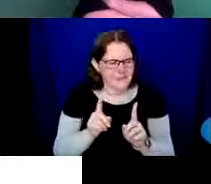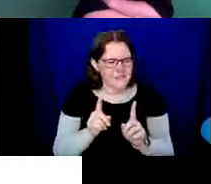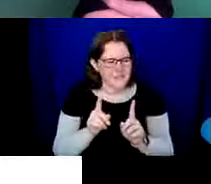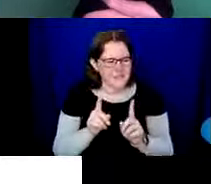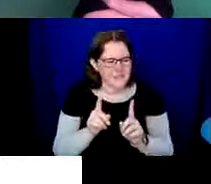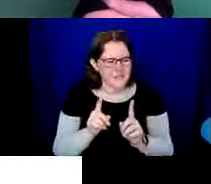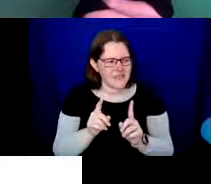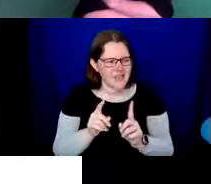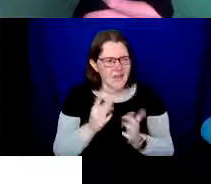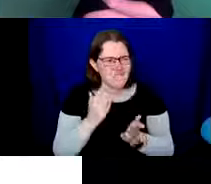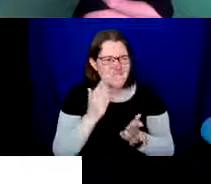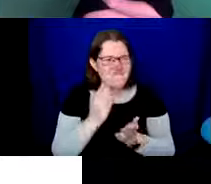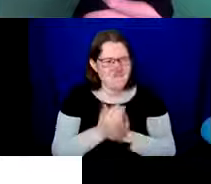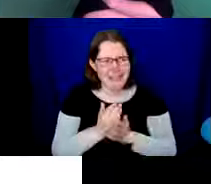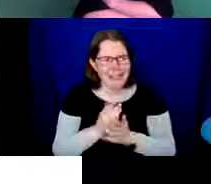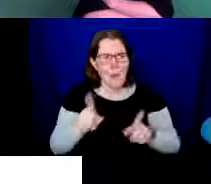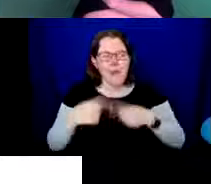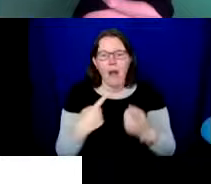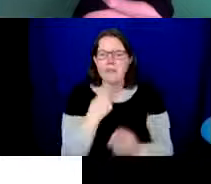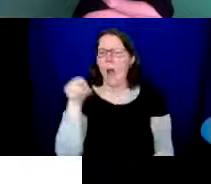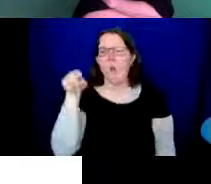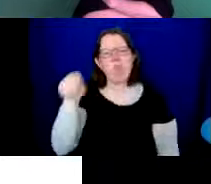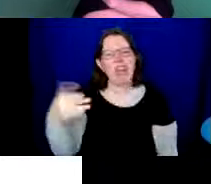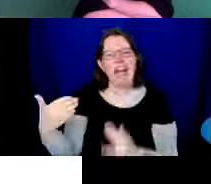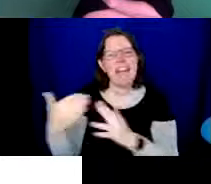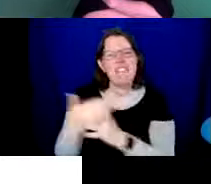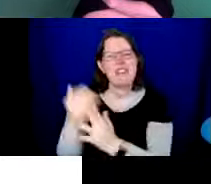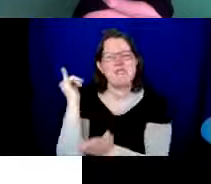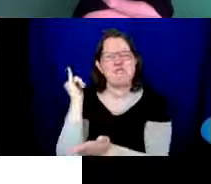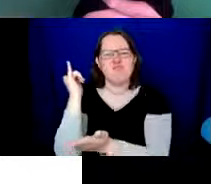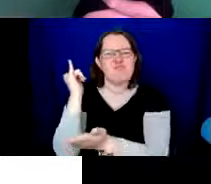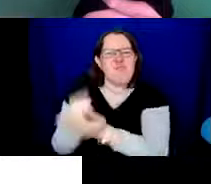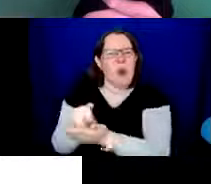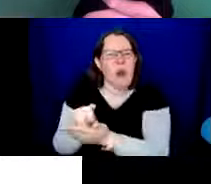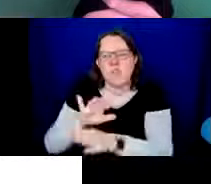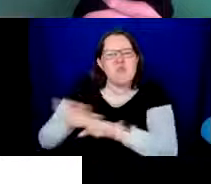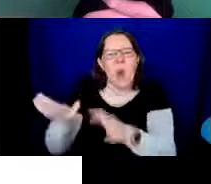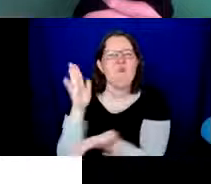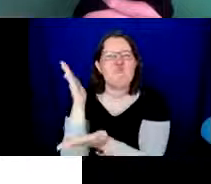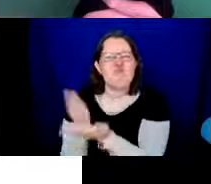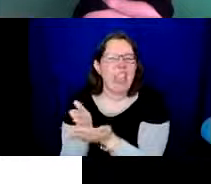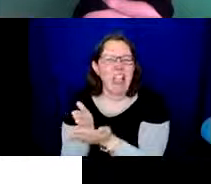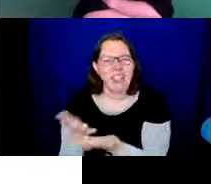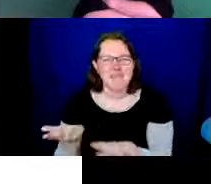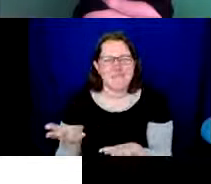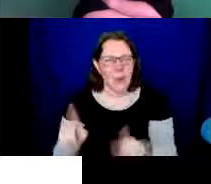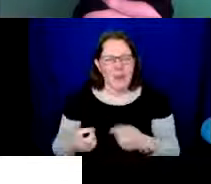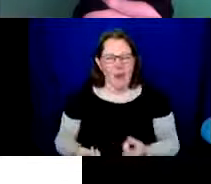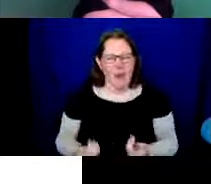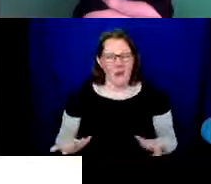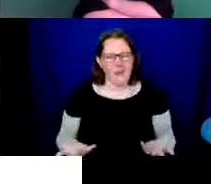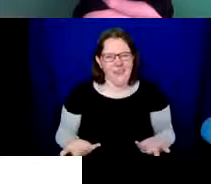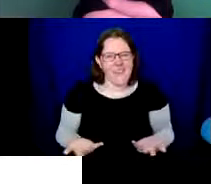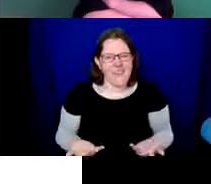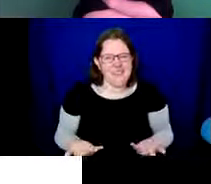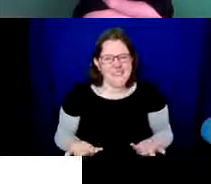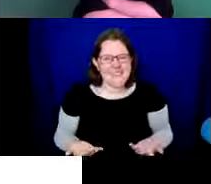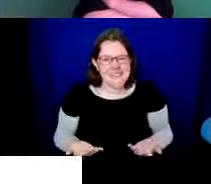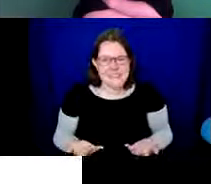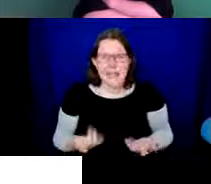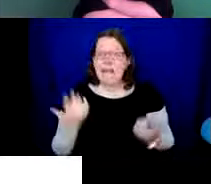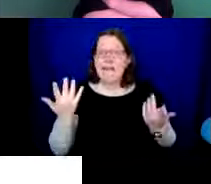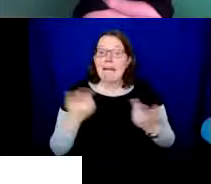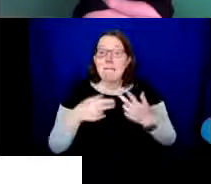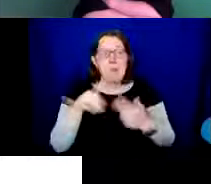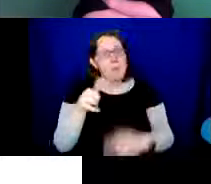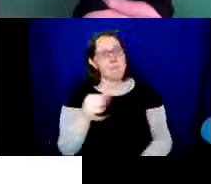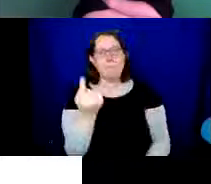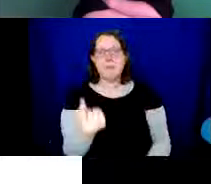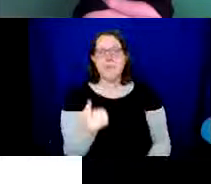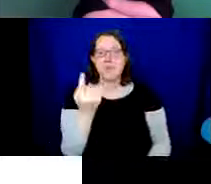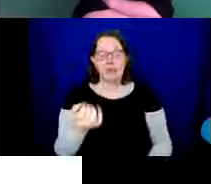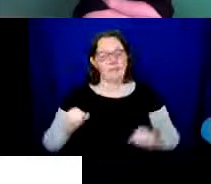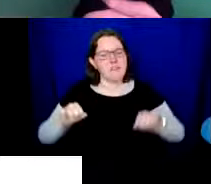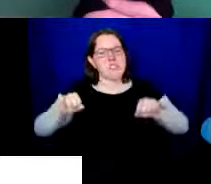an intervention if you were in the gallery sitting on a chair for all the time the gallery was open